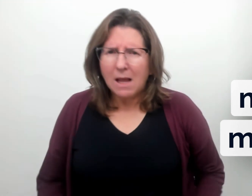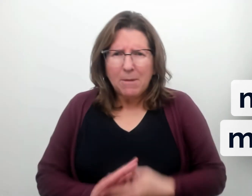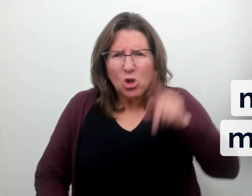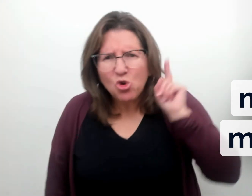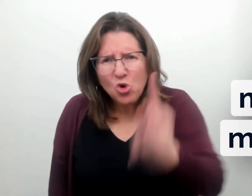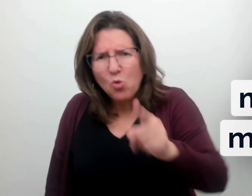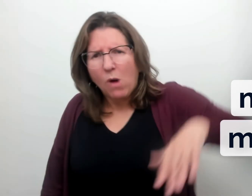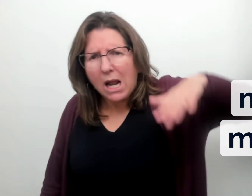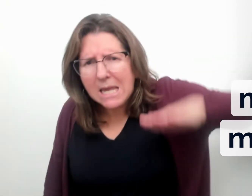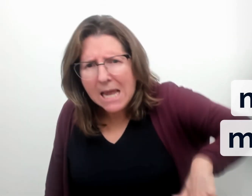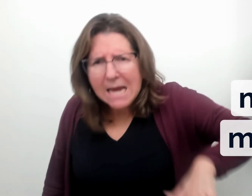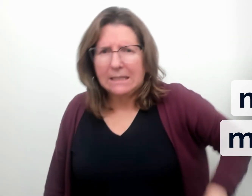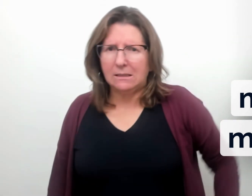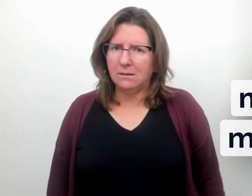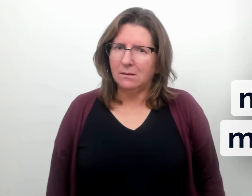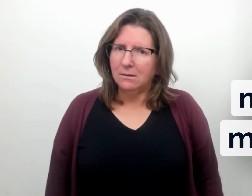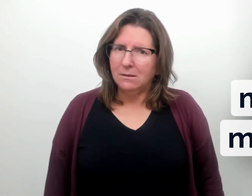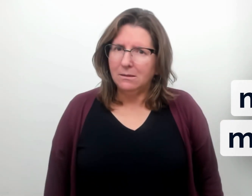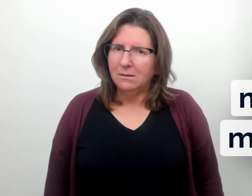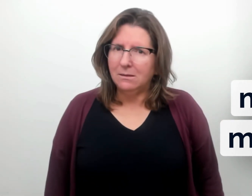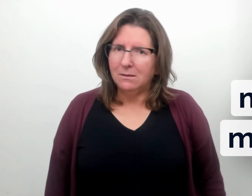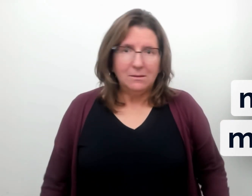This is more an accusation. 'You're late!'